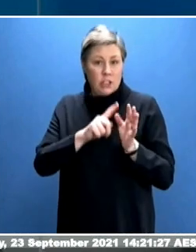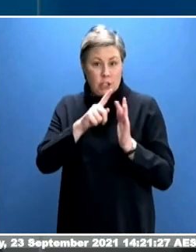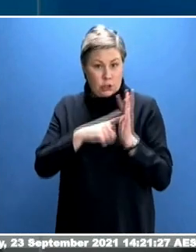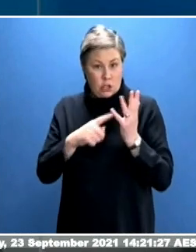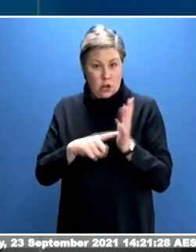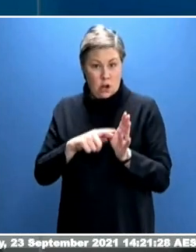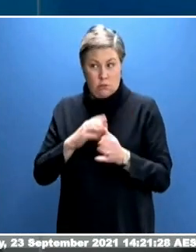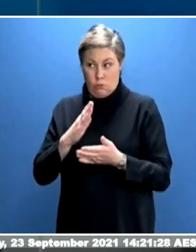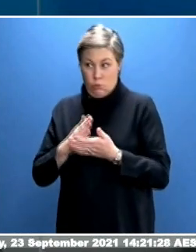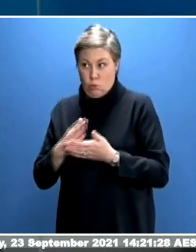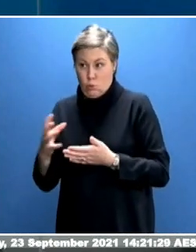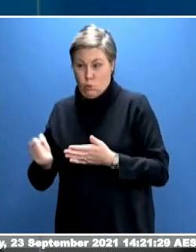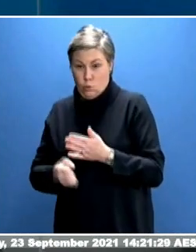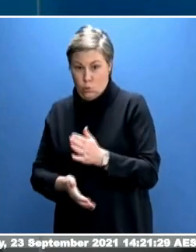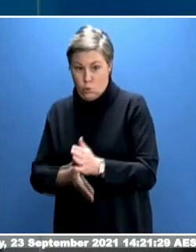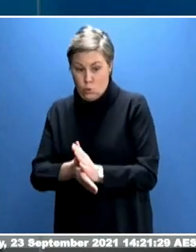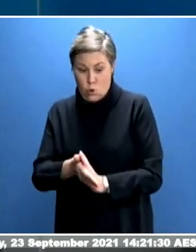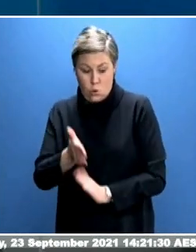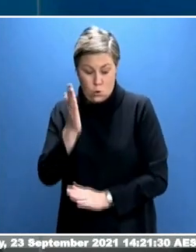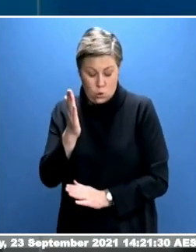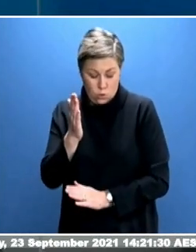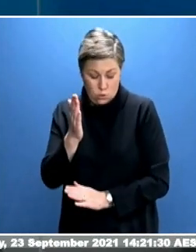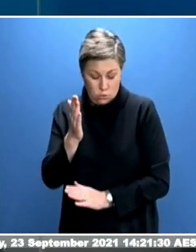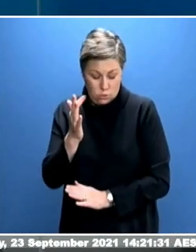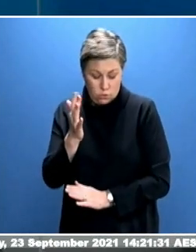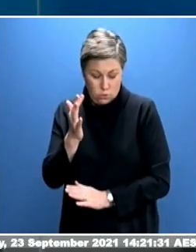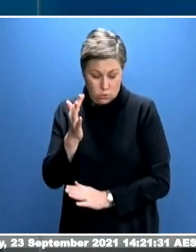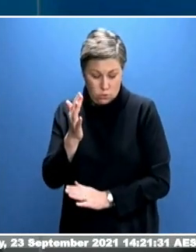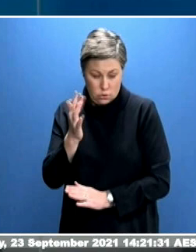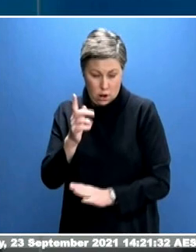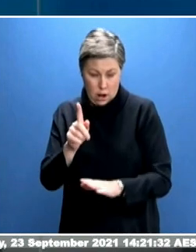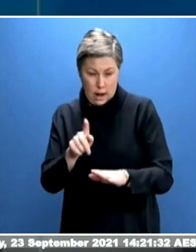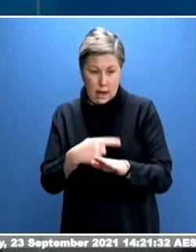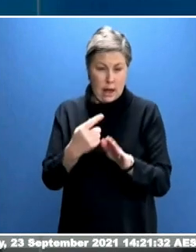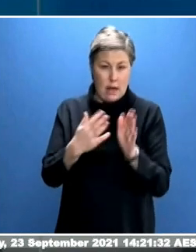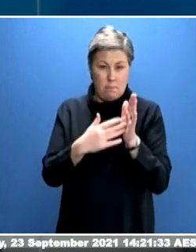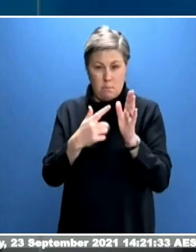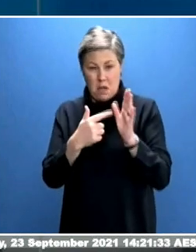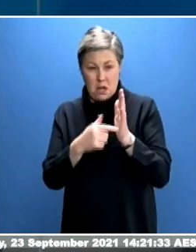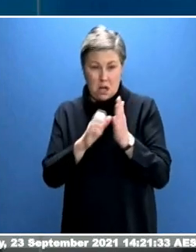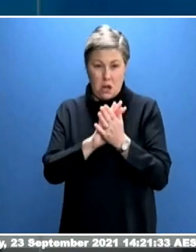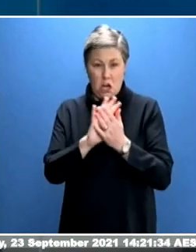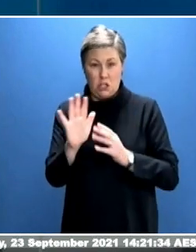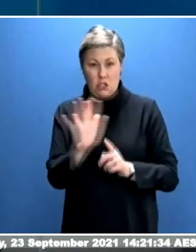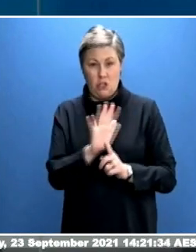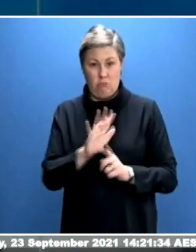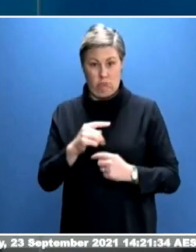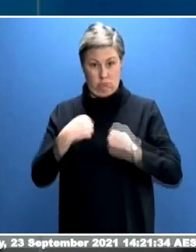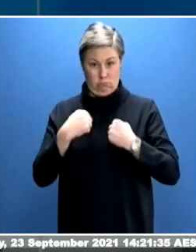leave in late March early April, but we thought she was ready to leave.